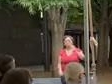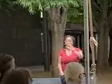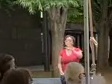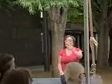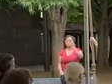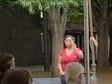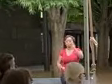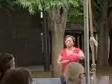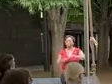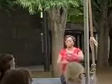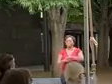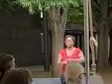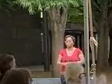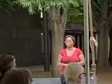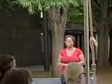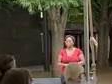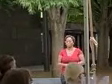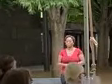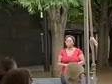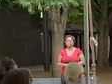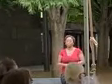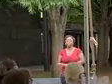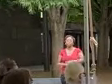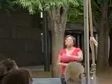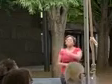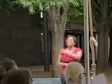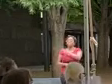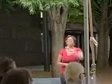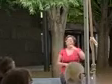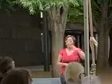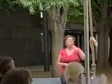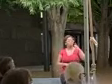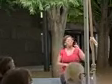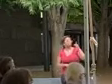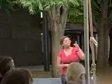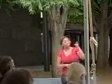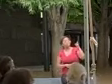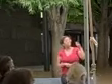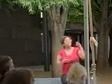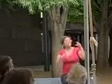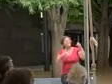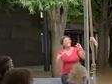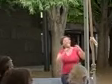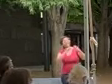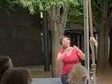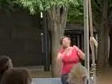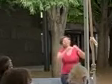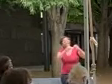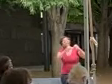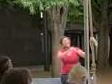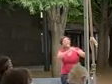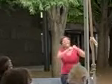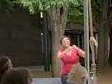In Congress, the fight for disability inclusivity continues.